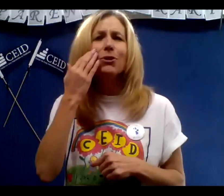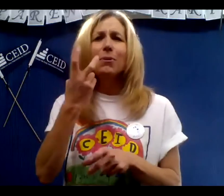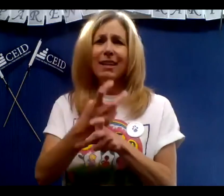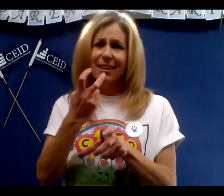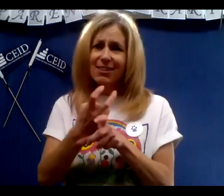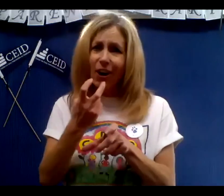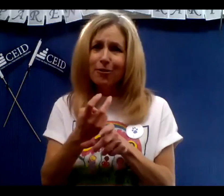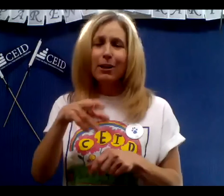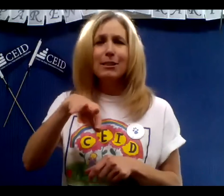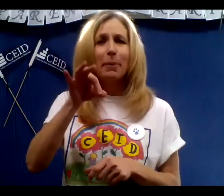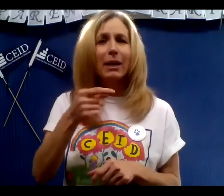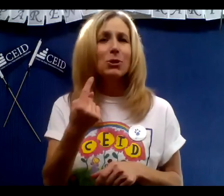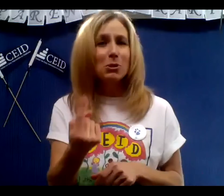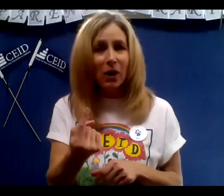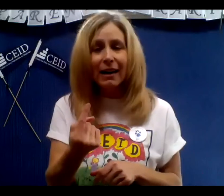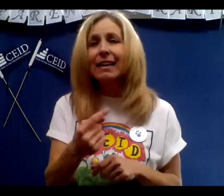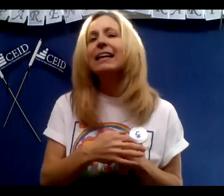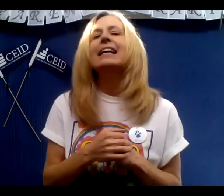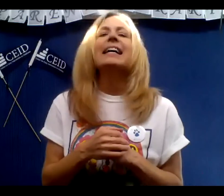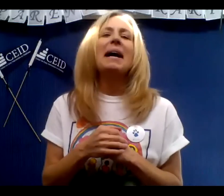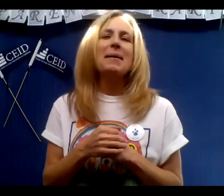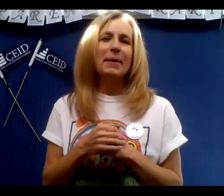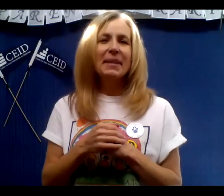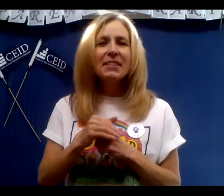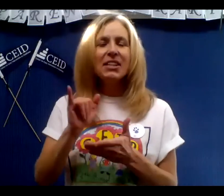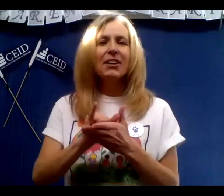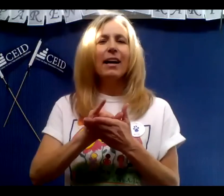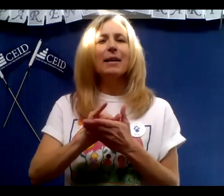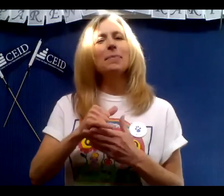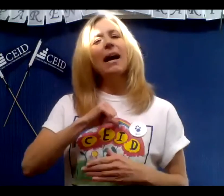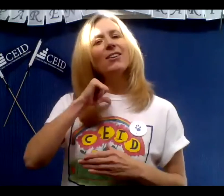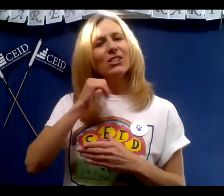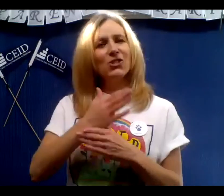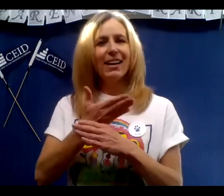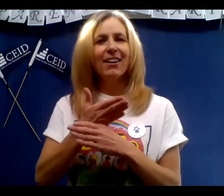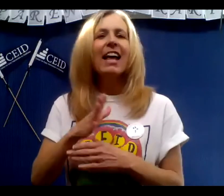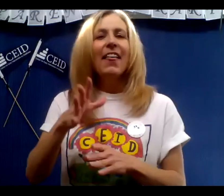you know it is hard for us to pick just one. But this year I am proud to share